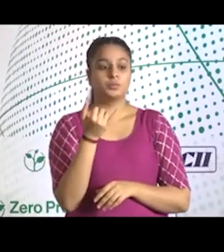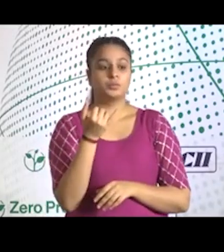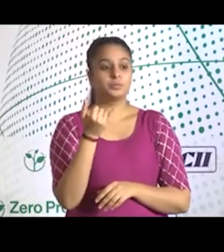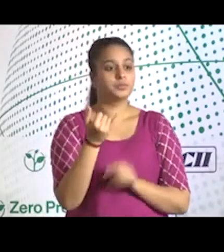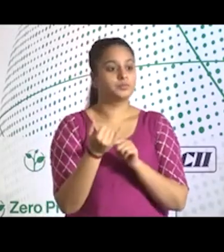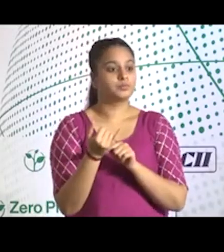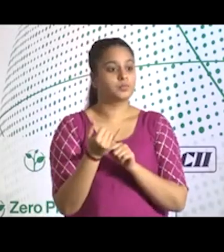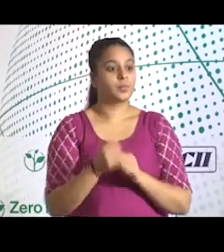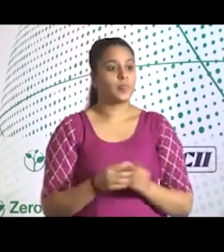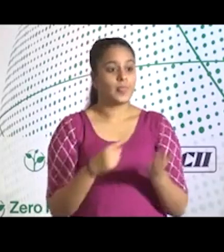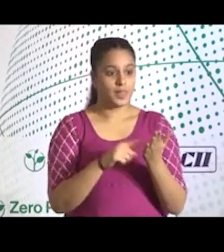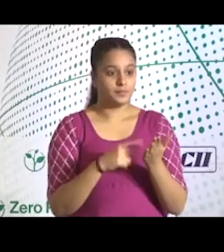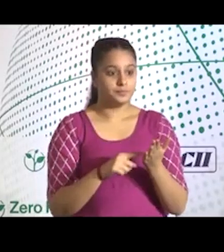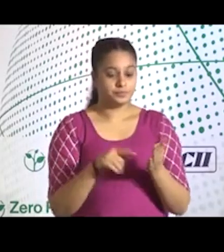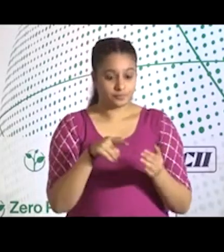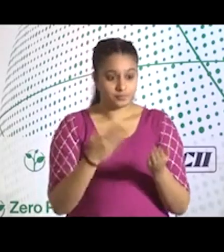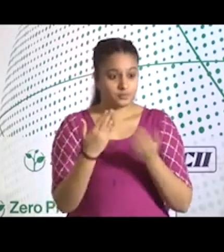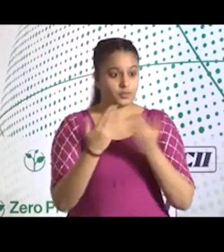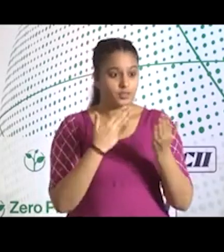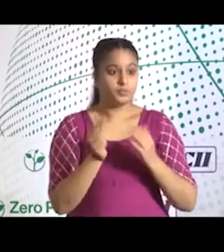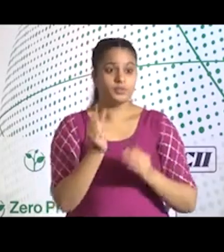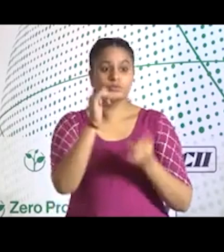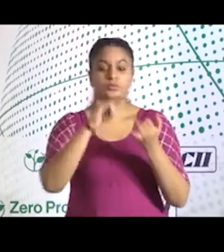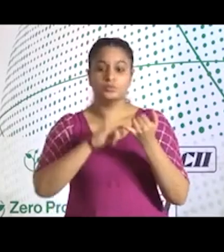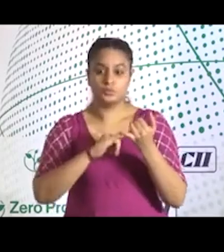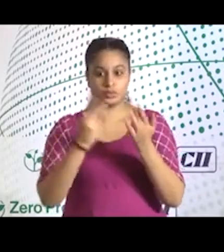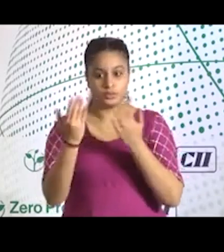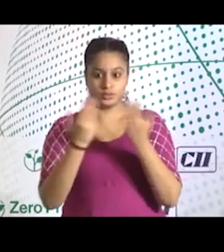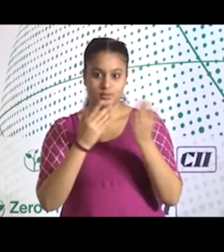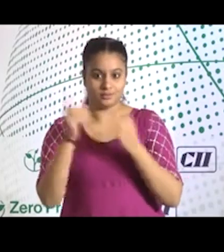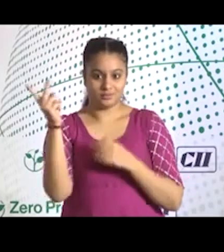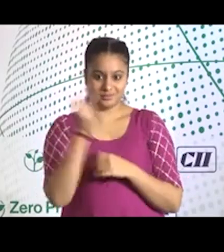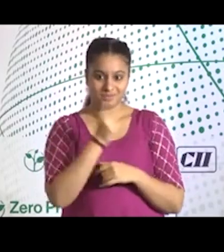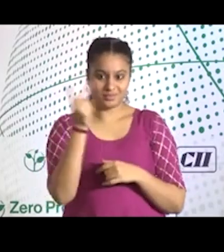So compare this to a country like the US that the numbers were about 20 30%